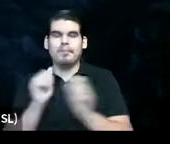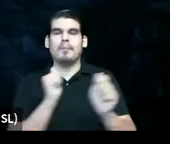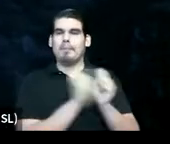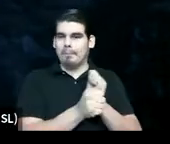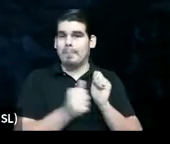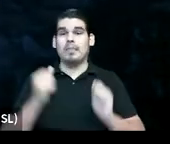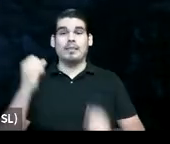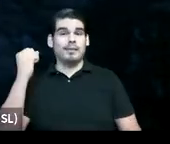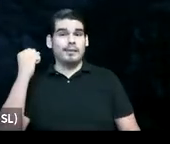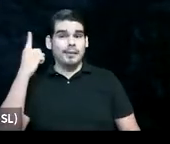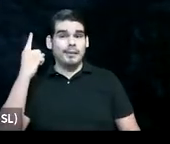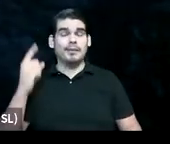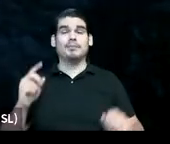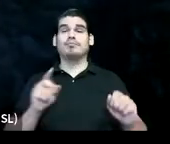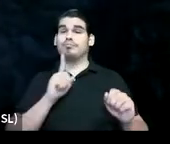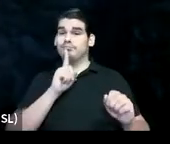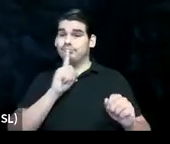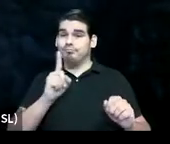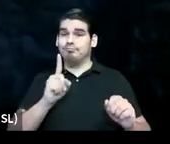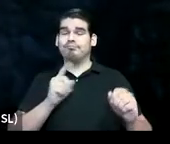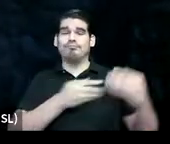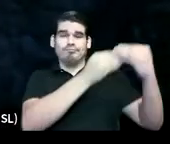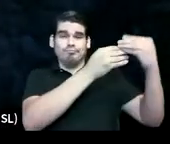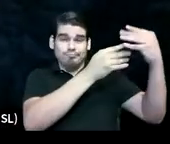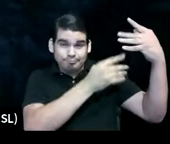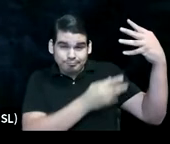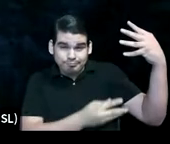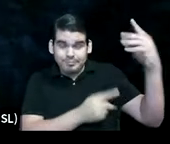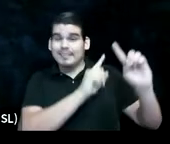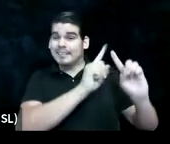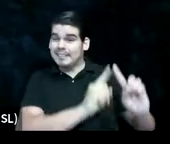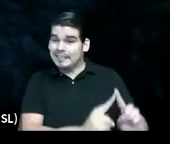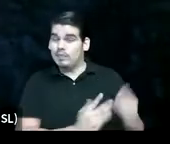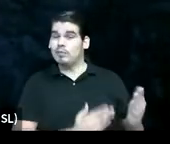Us and you we don't accept duplicate resolutions. So that's just something to think about.